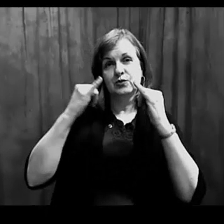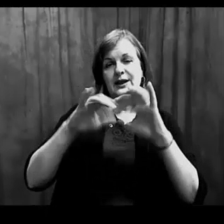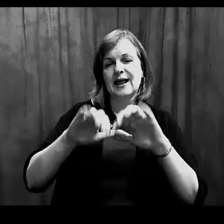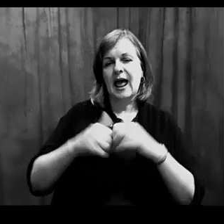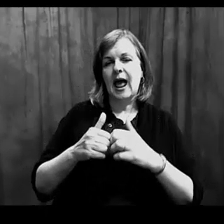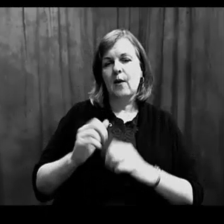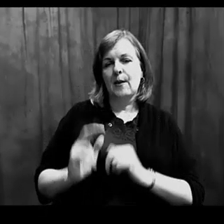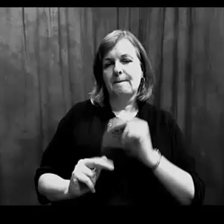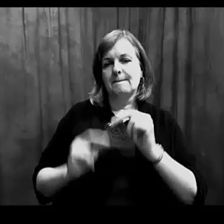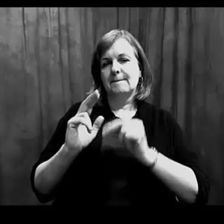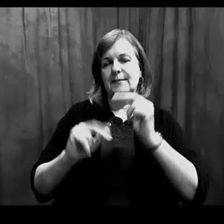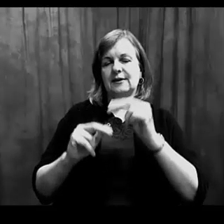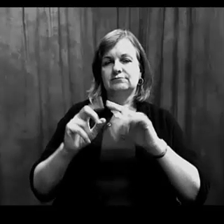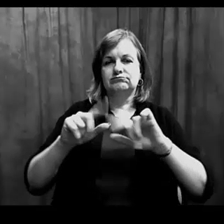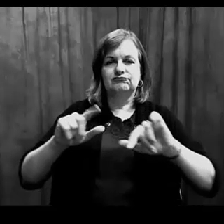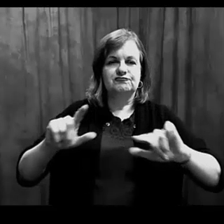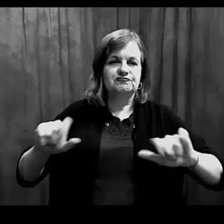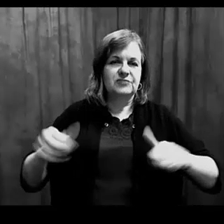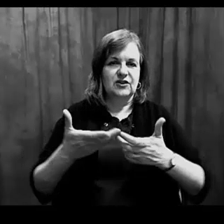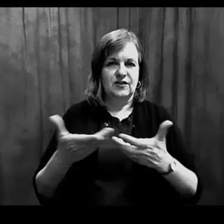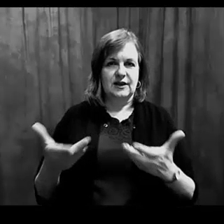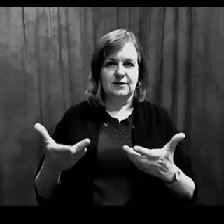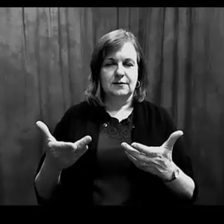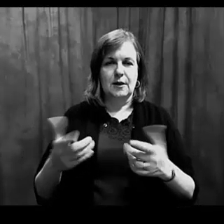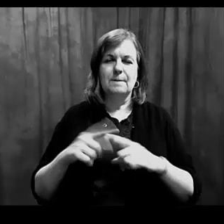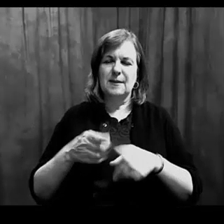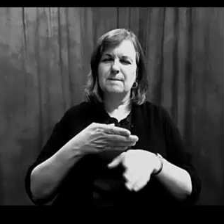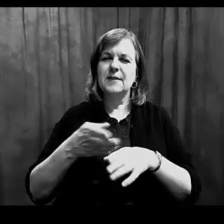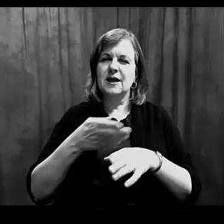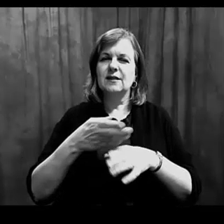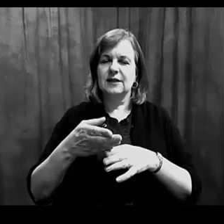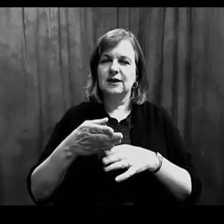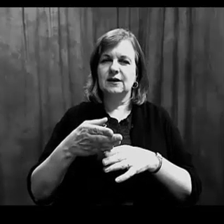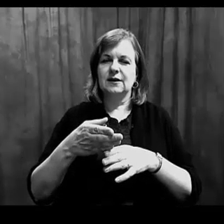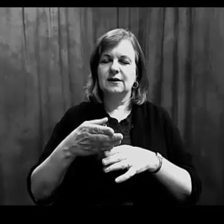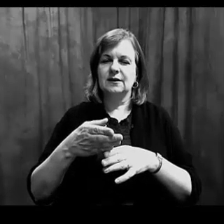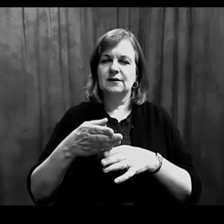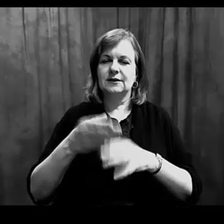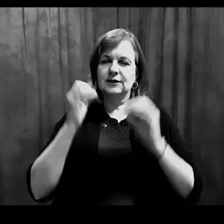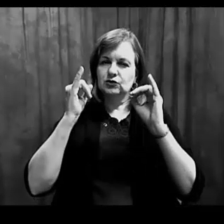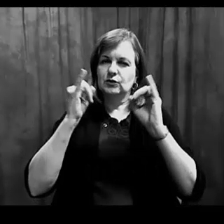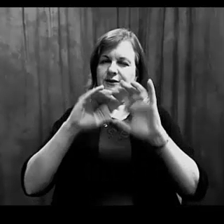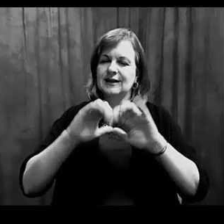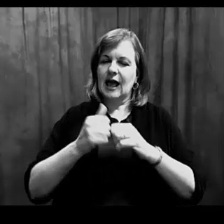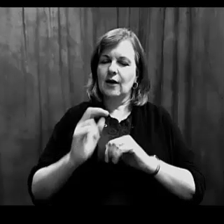they are going to give instruction to build all kinds of things but in particular